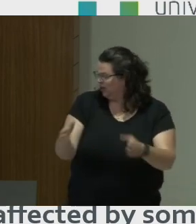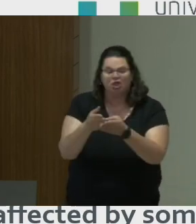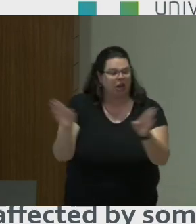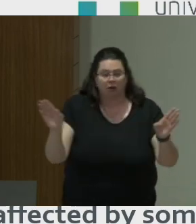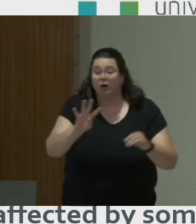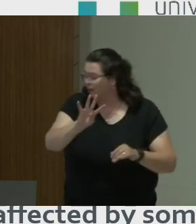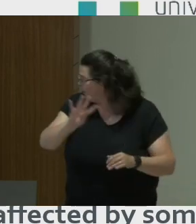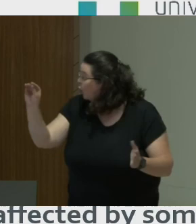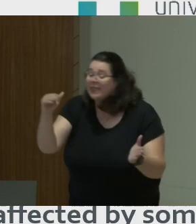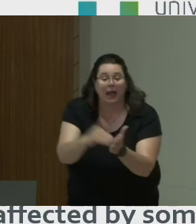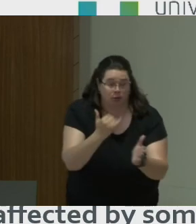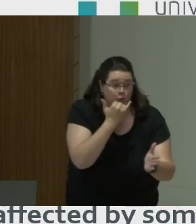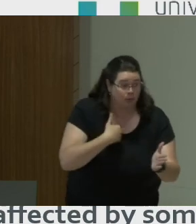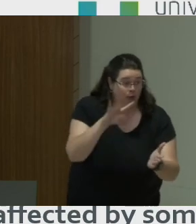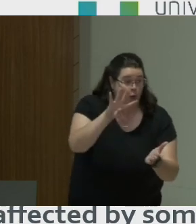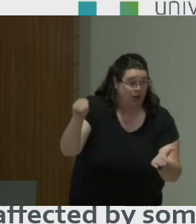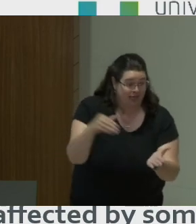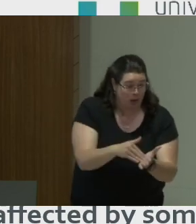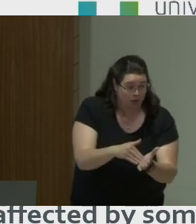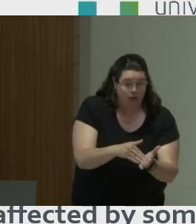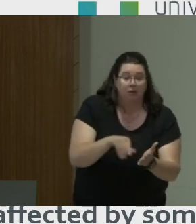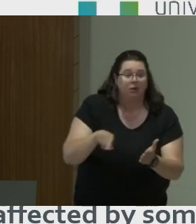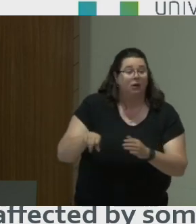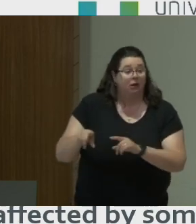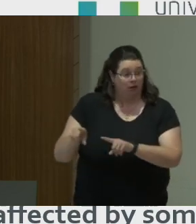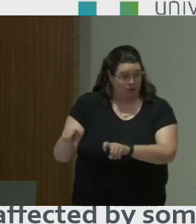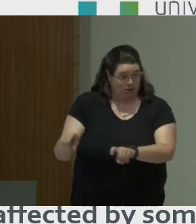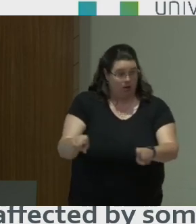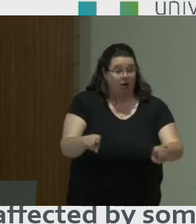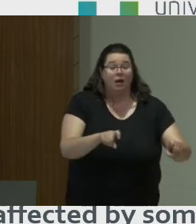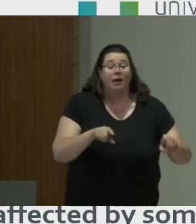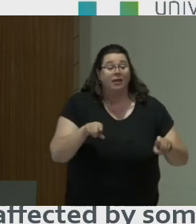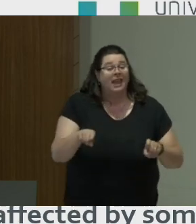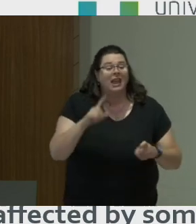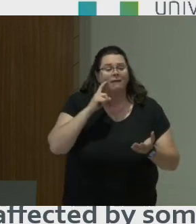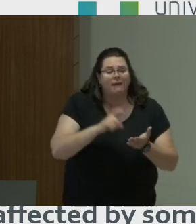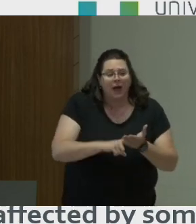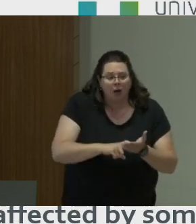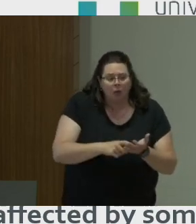found a huge difference in the children with disability.